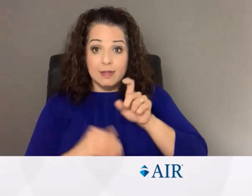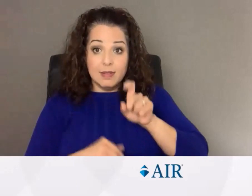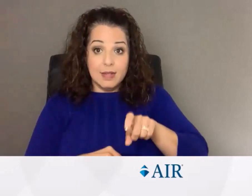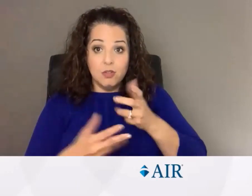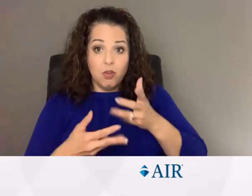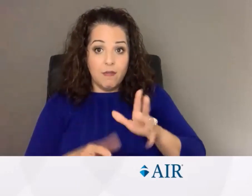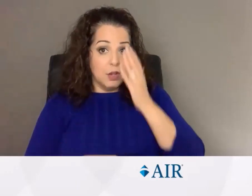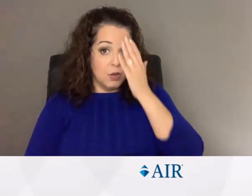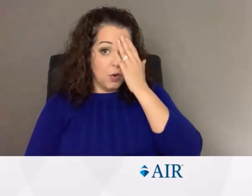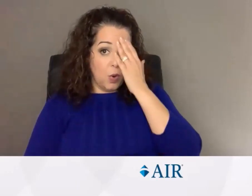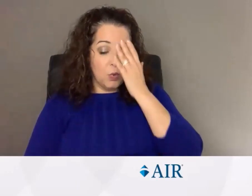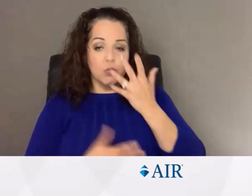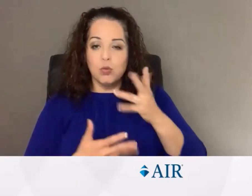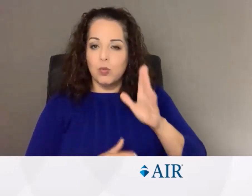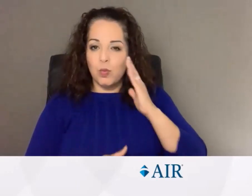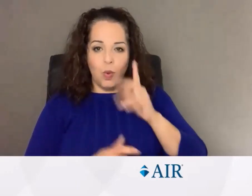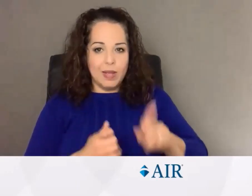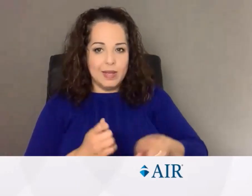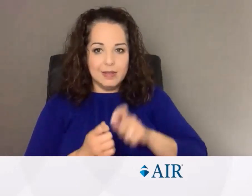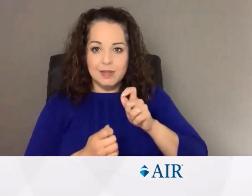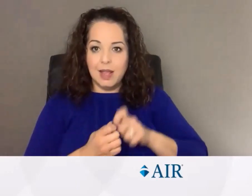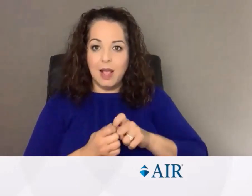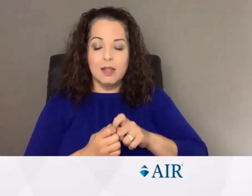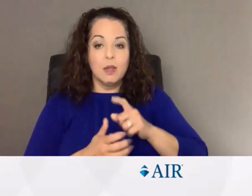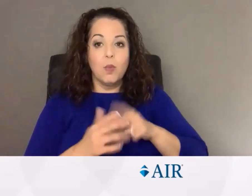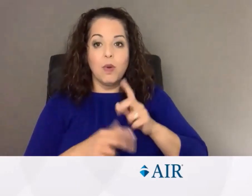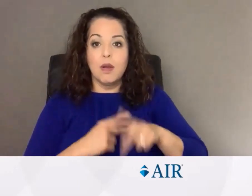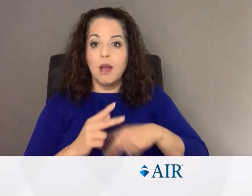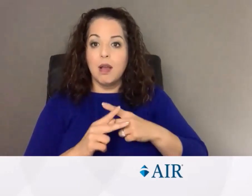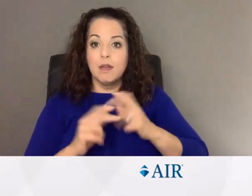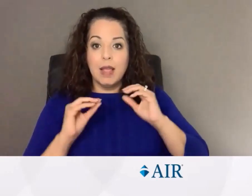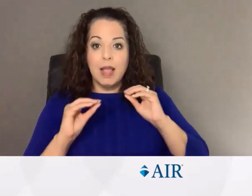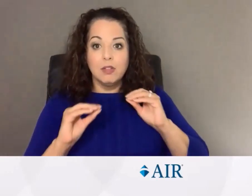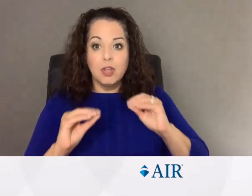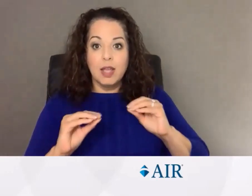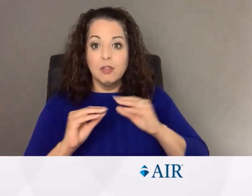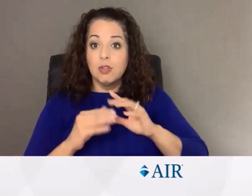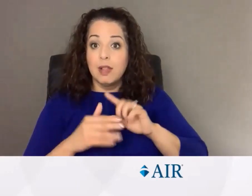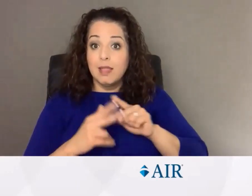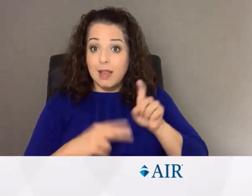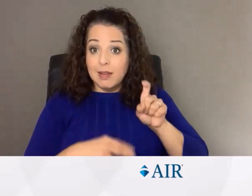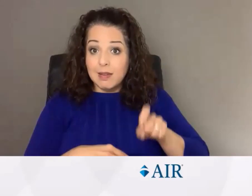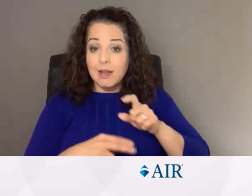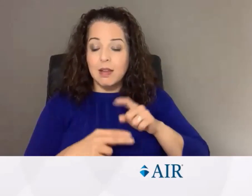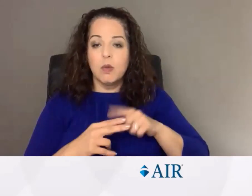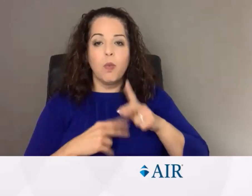So you know exactly the type of education they need, the type of training, what really